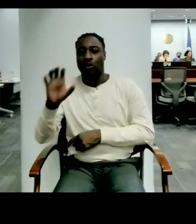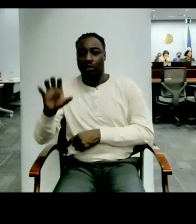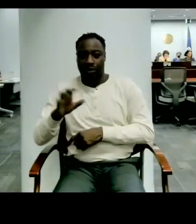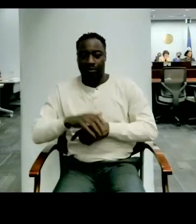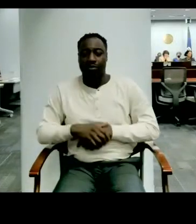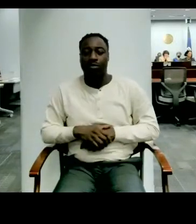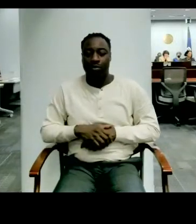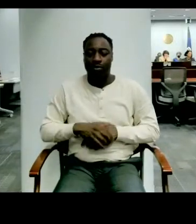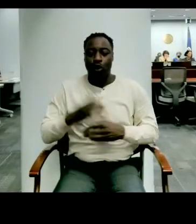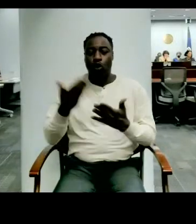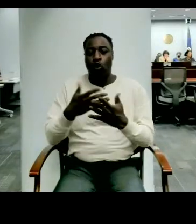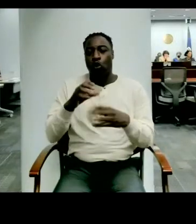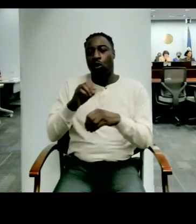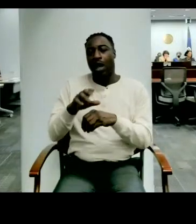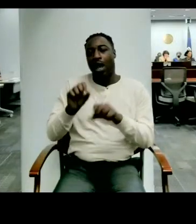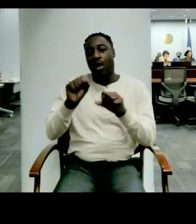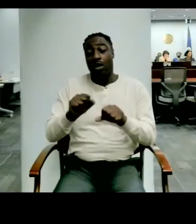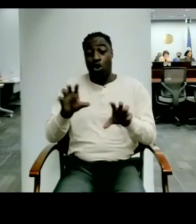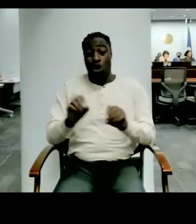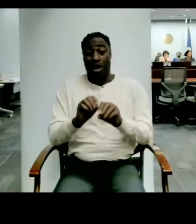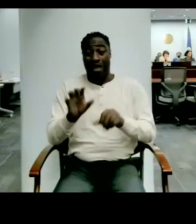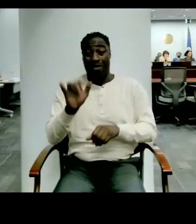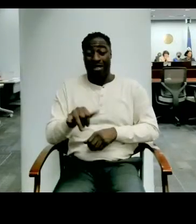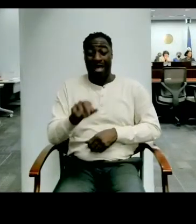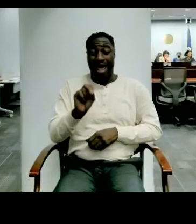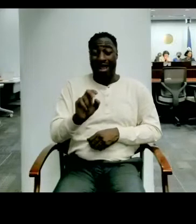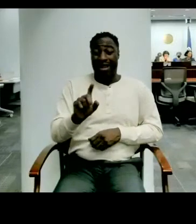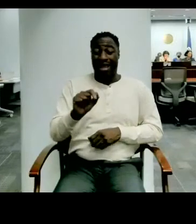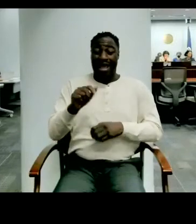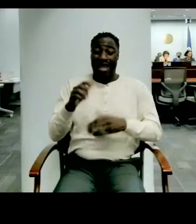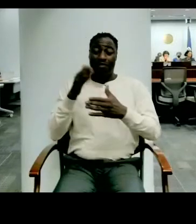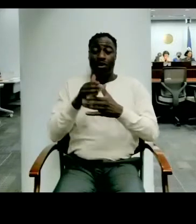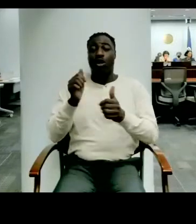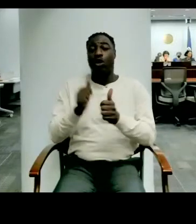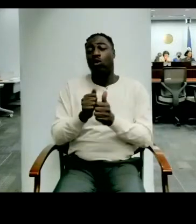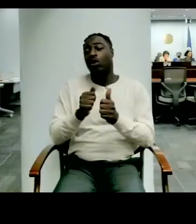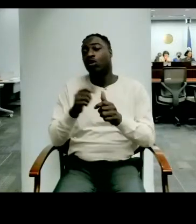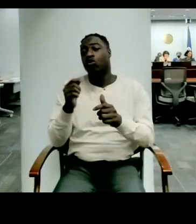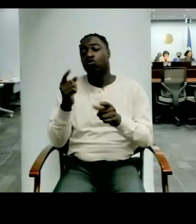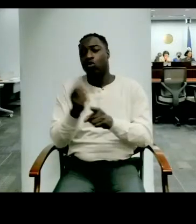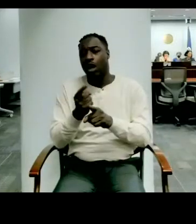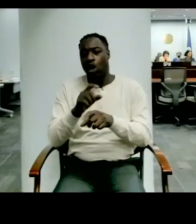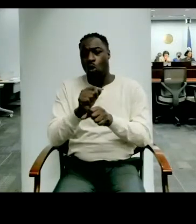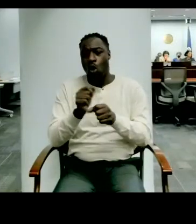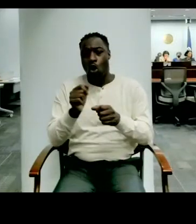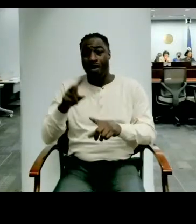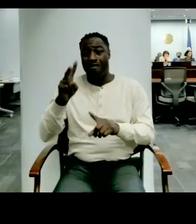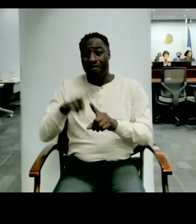New guidance interferes with the right of workers to file a charge or assist or